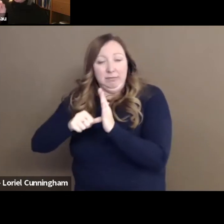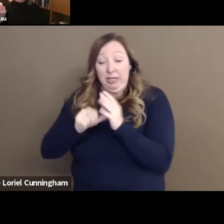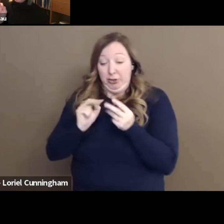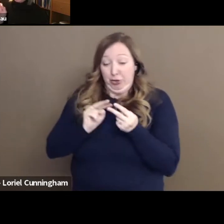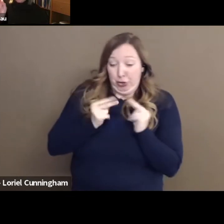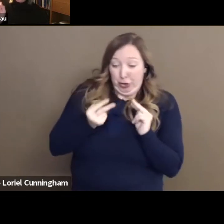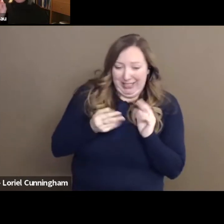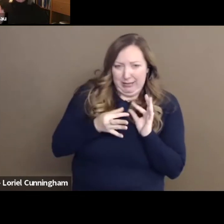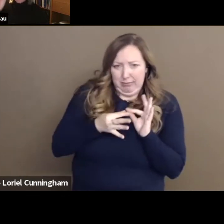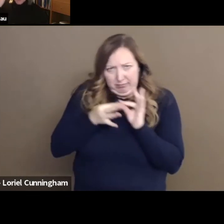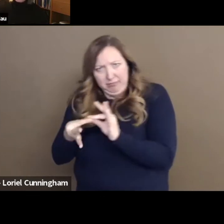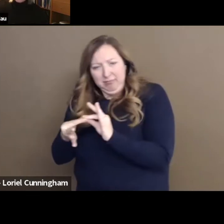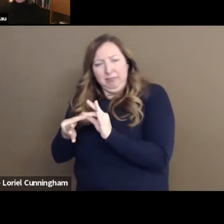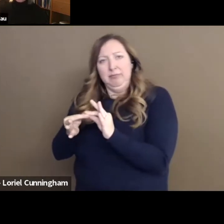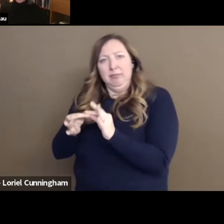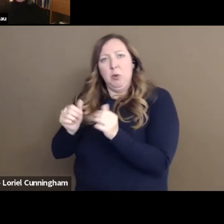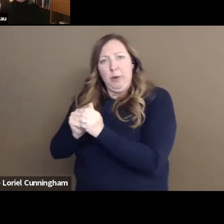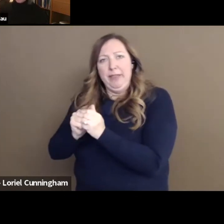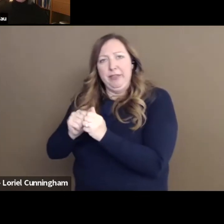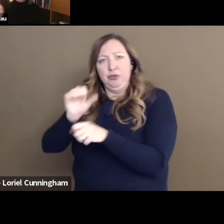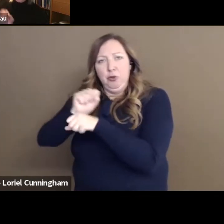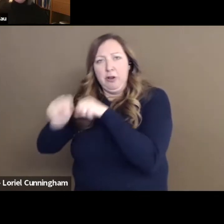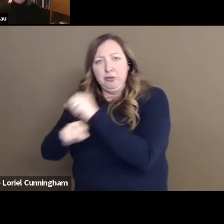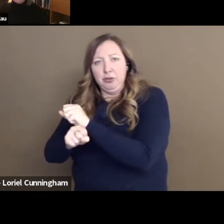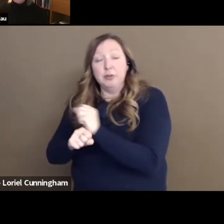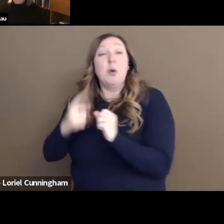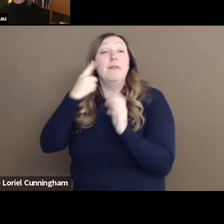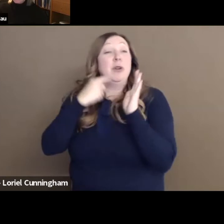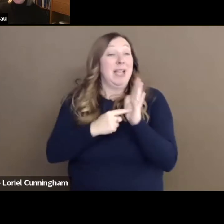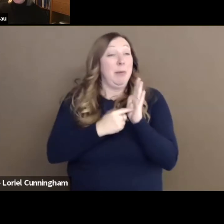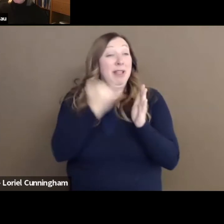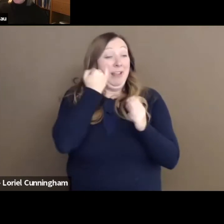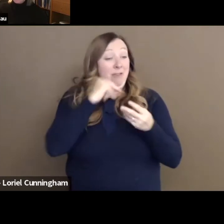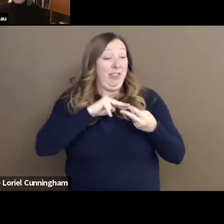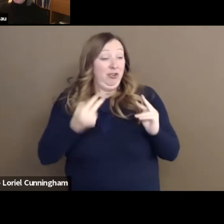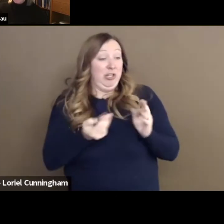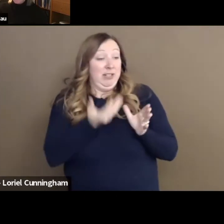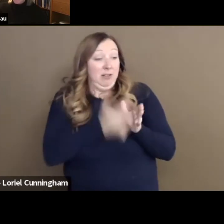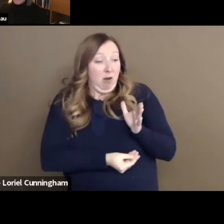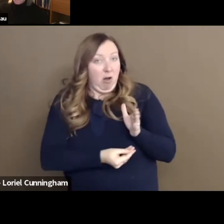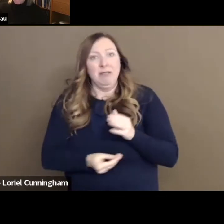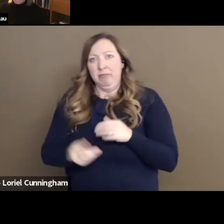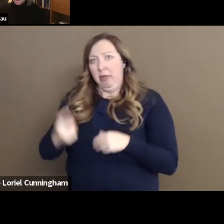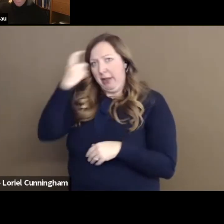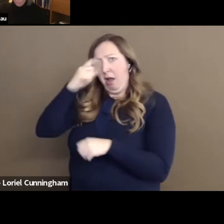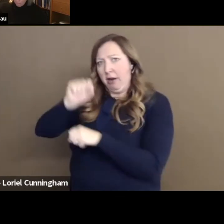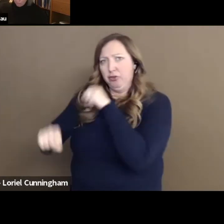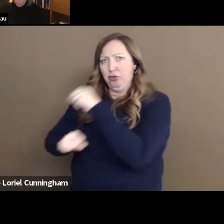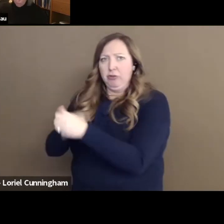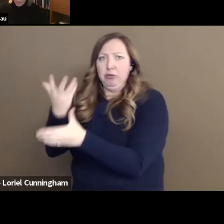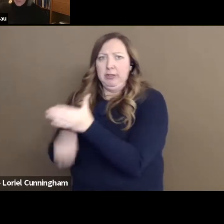are missing really have knocked out that